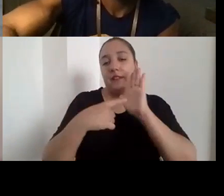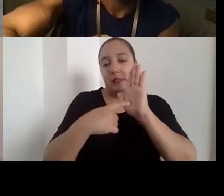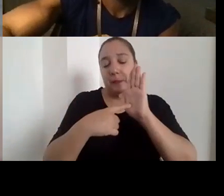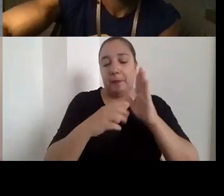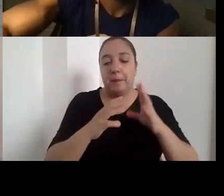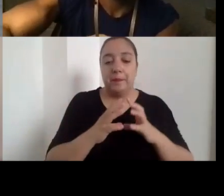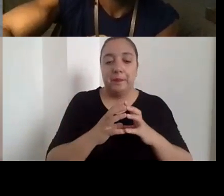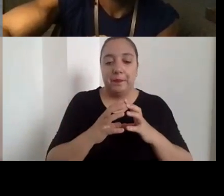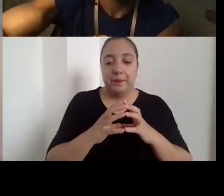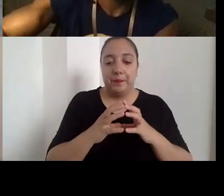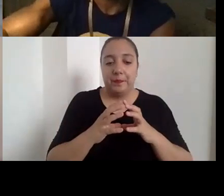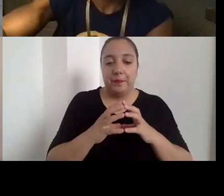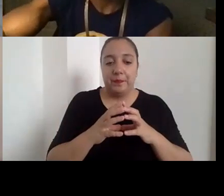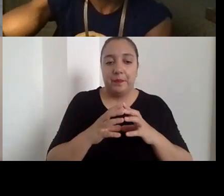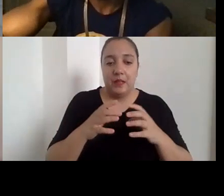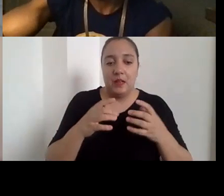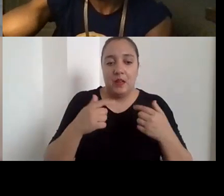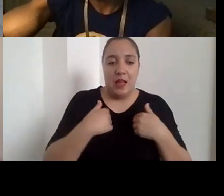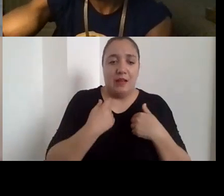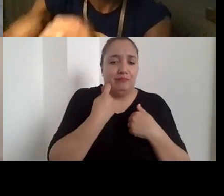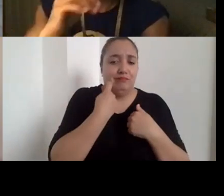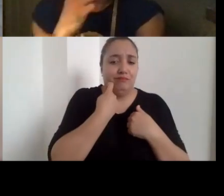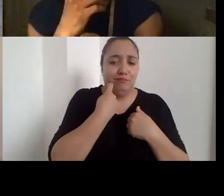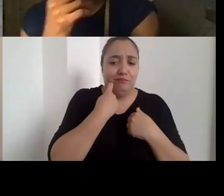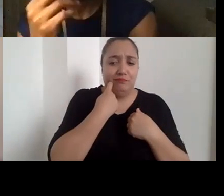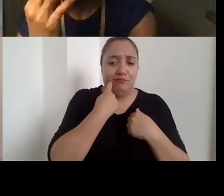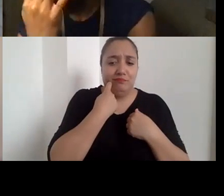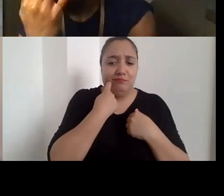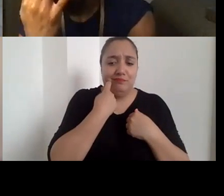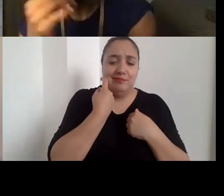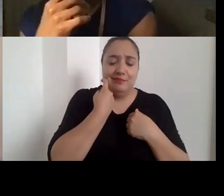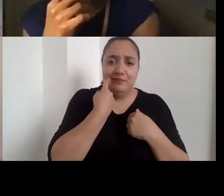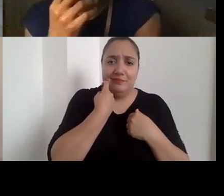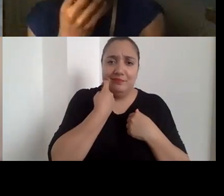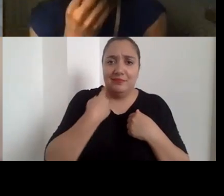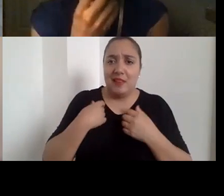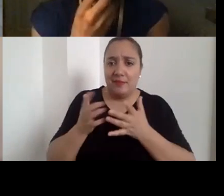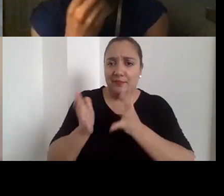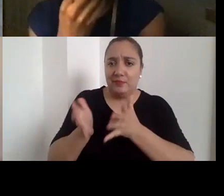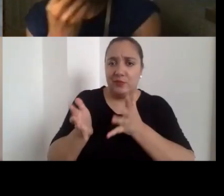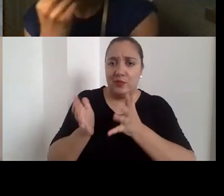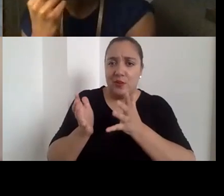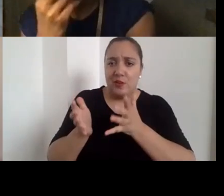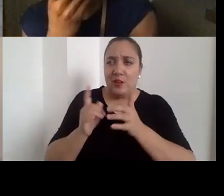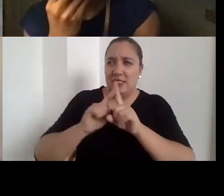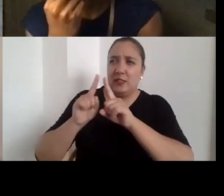just talking to you different like white curators who were